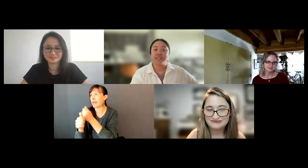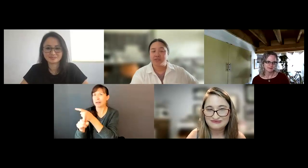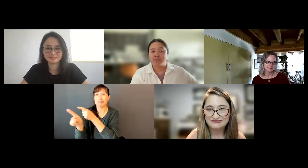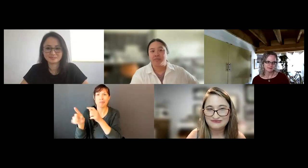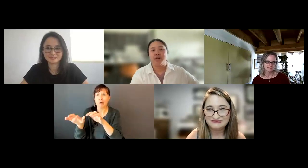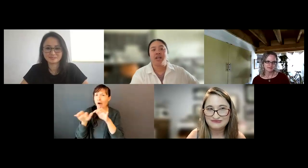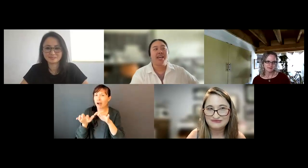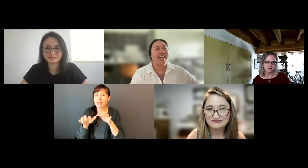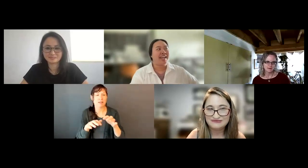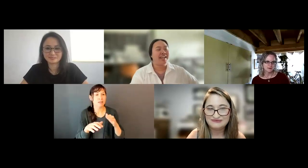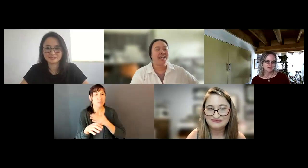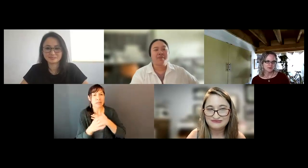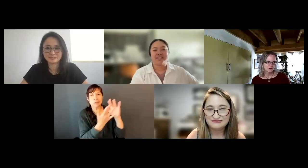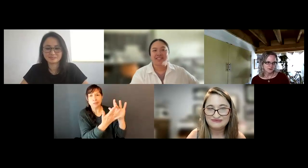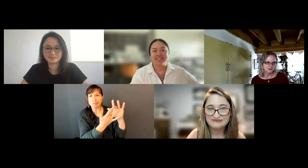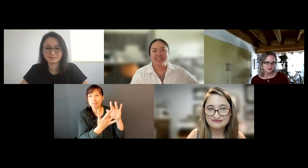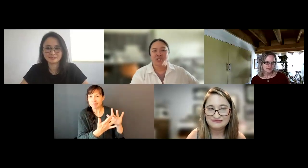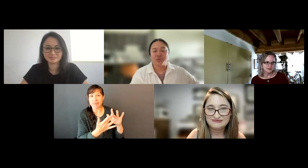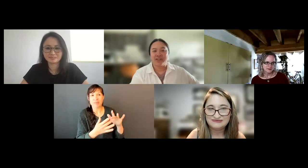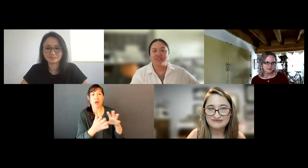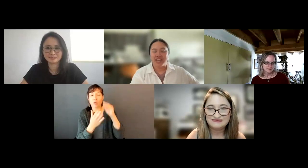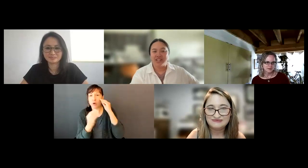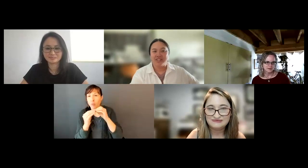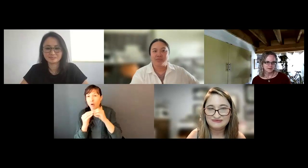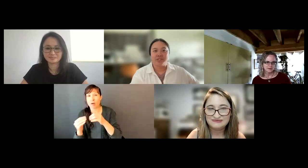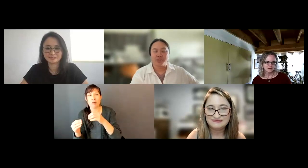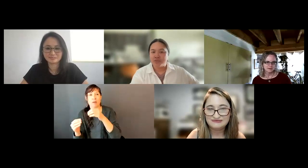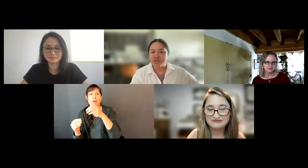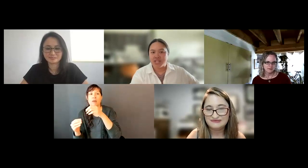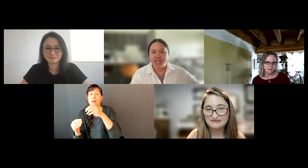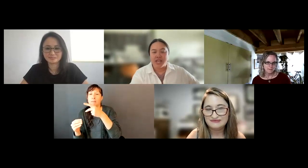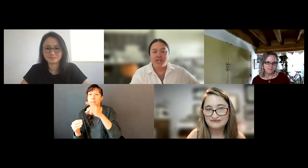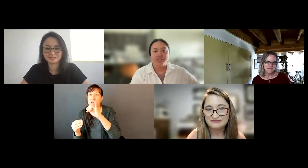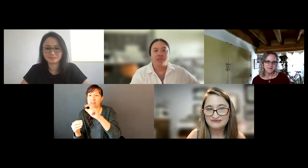about Pixels n Paper and MxT 2510 to build community,